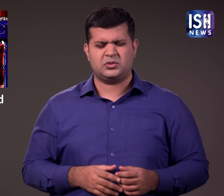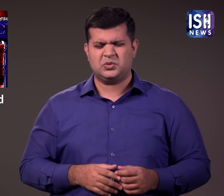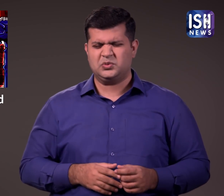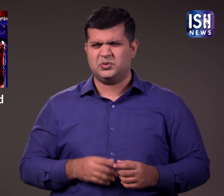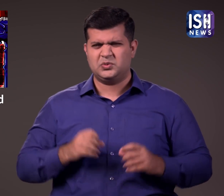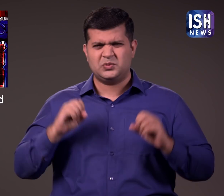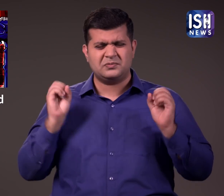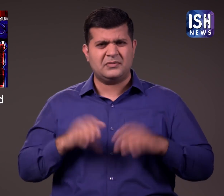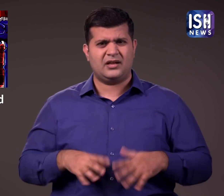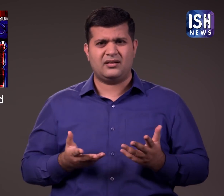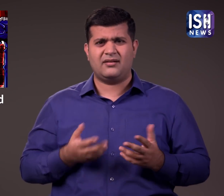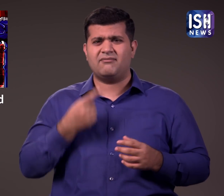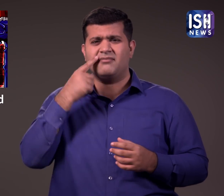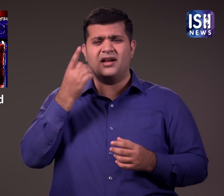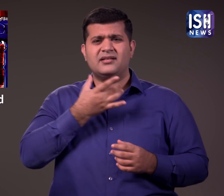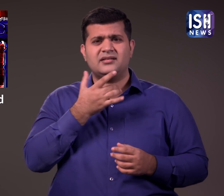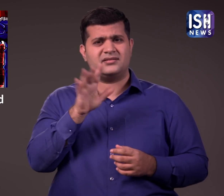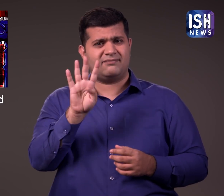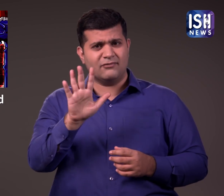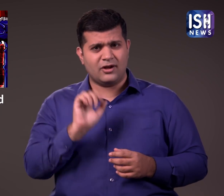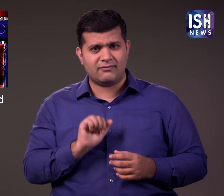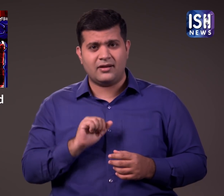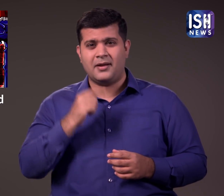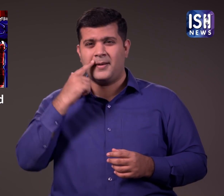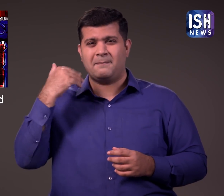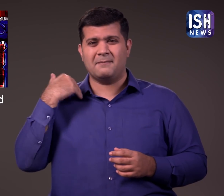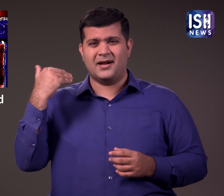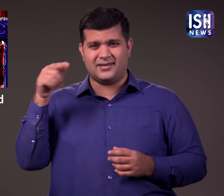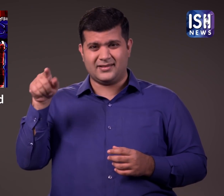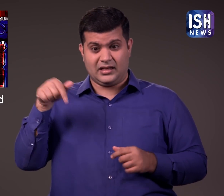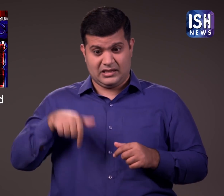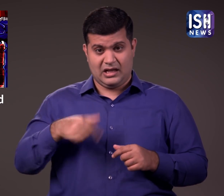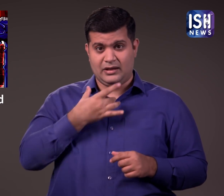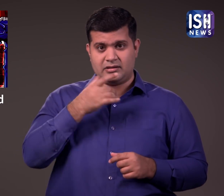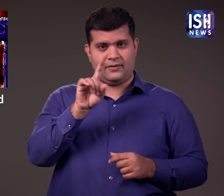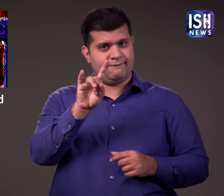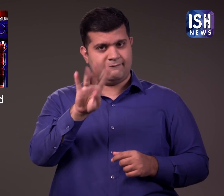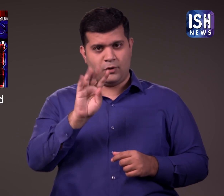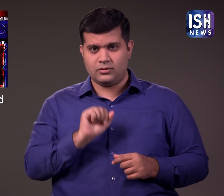This is horrible. The father is 45 year old, the brother is now 14 years old,